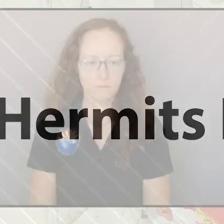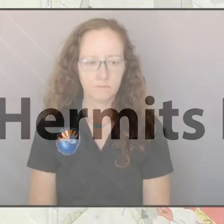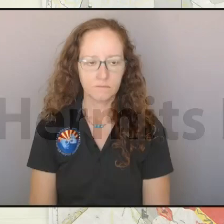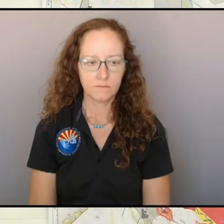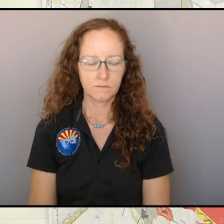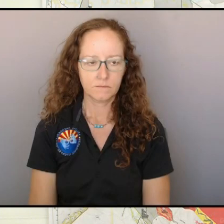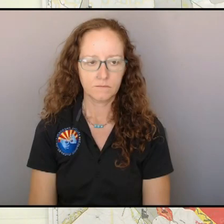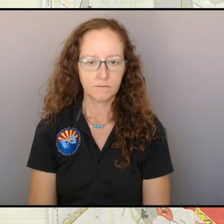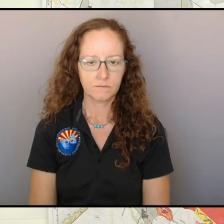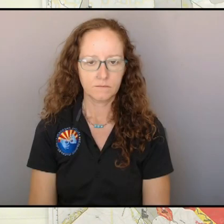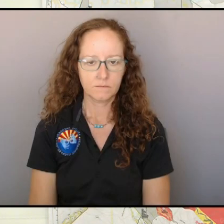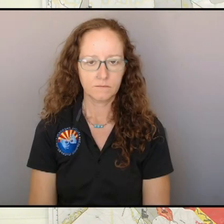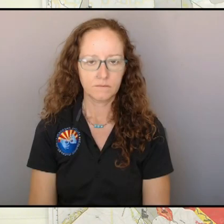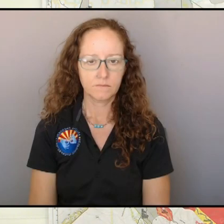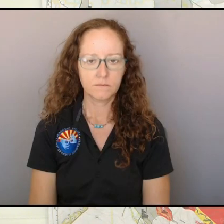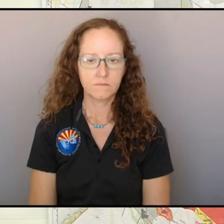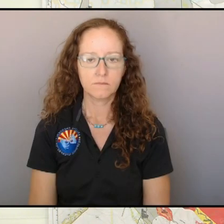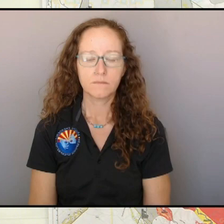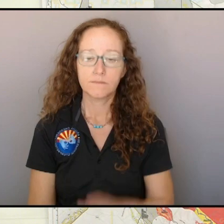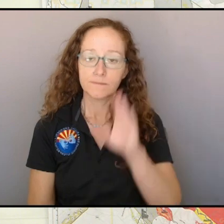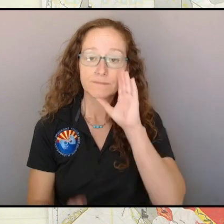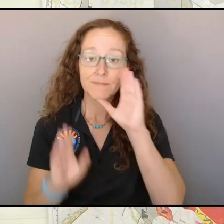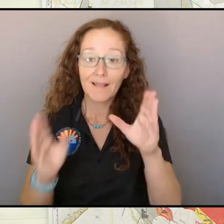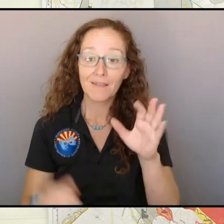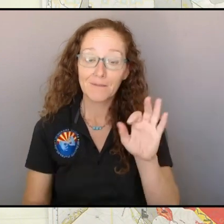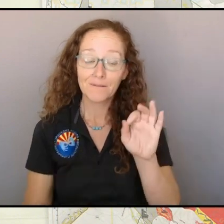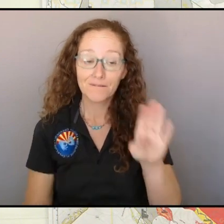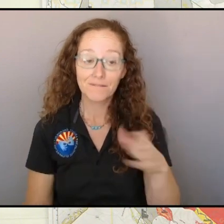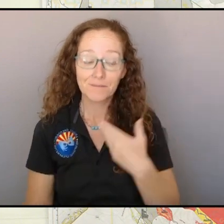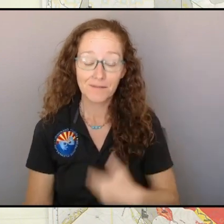Hello, Facebook. I'm Tom Bird, Incident Meteorologist here on